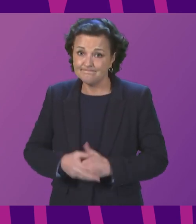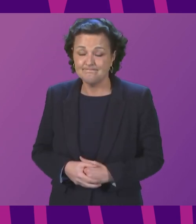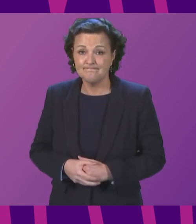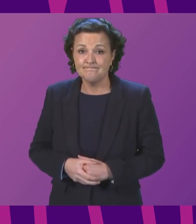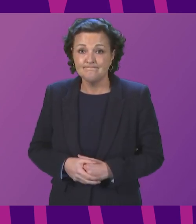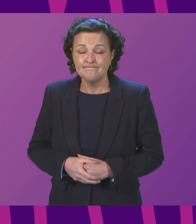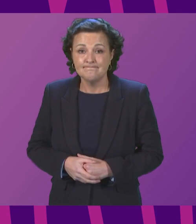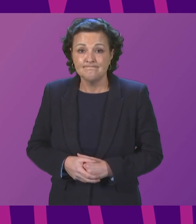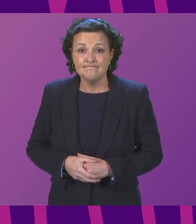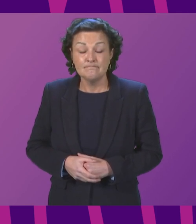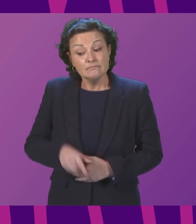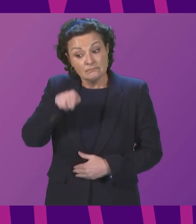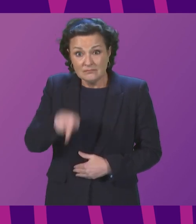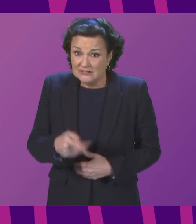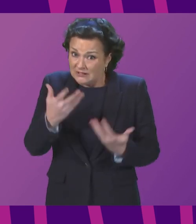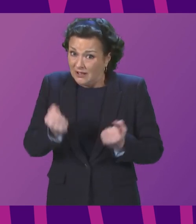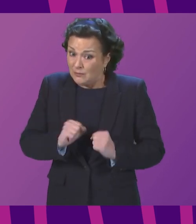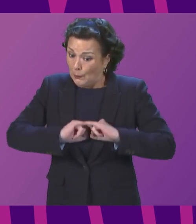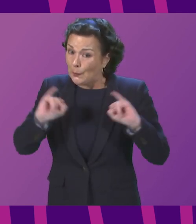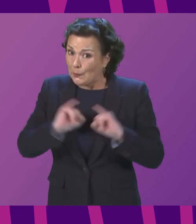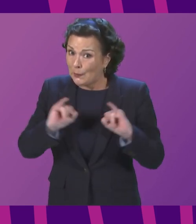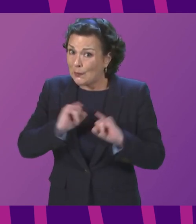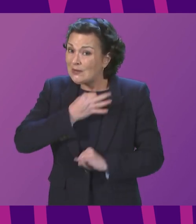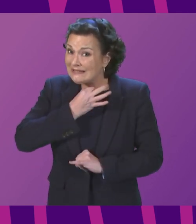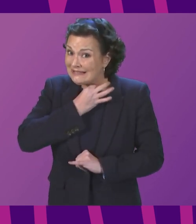has extremely serious implications for the national health service and social care, but